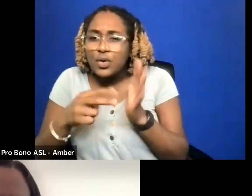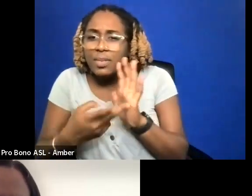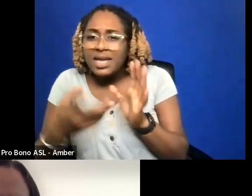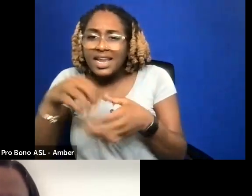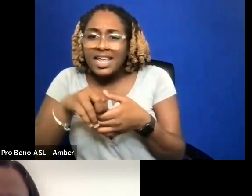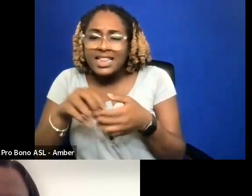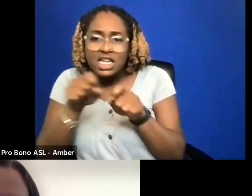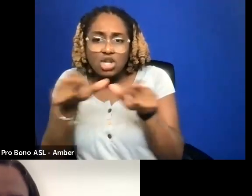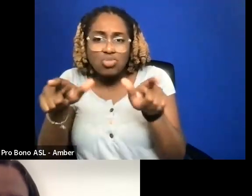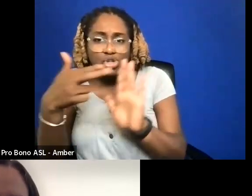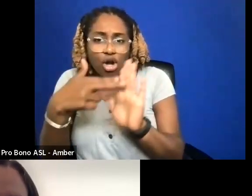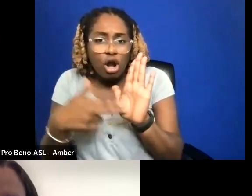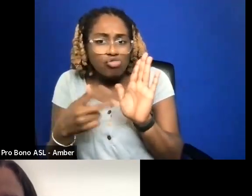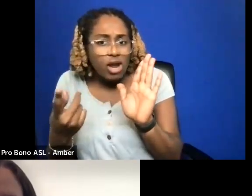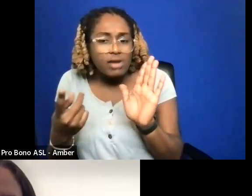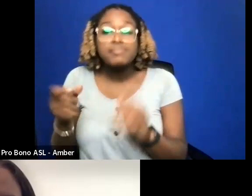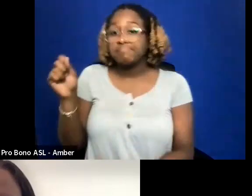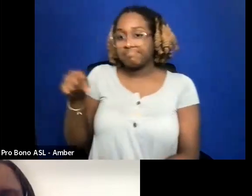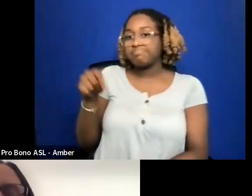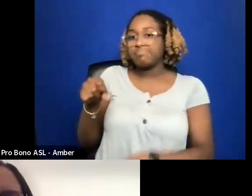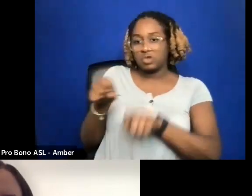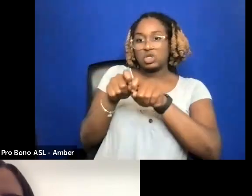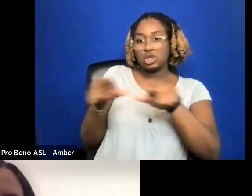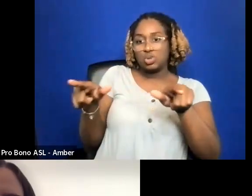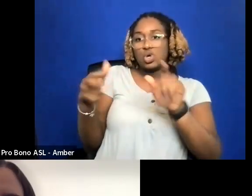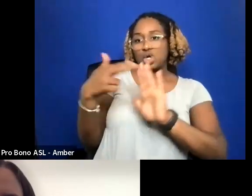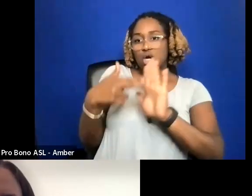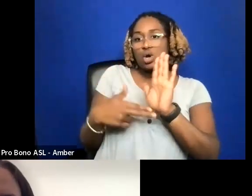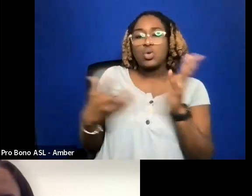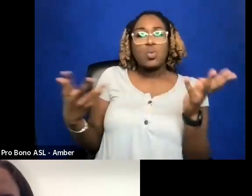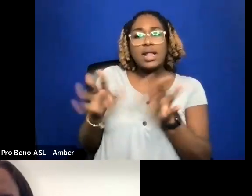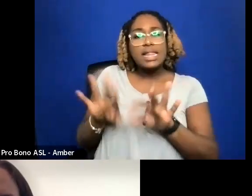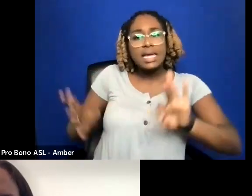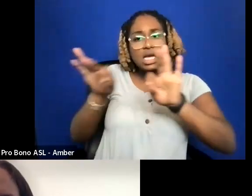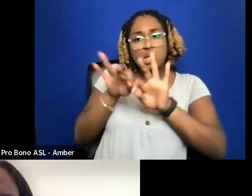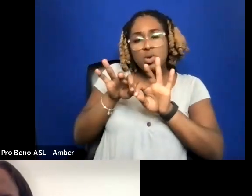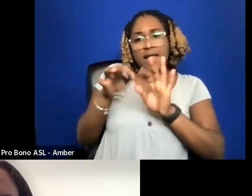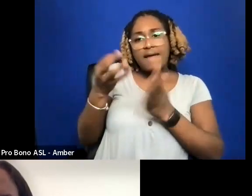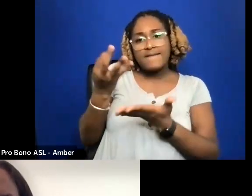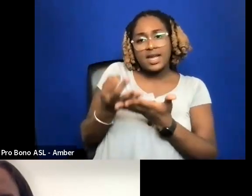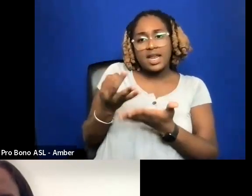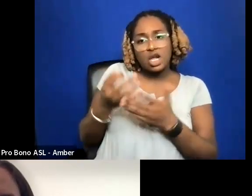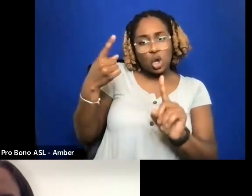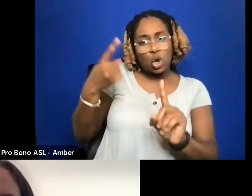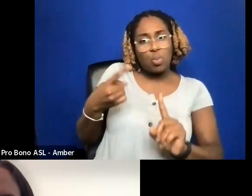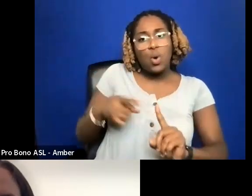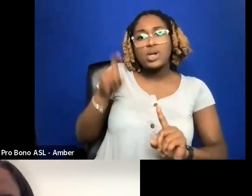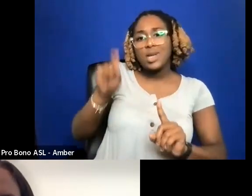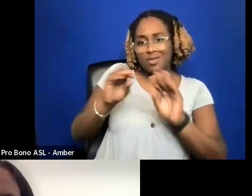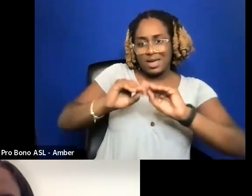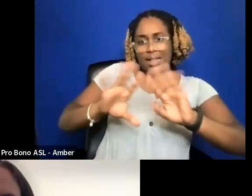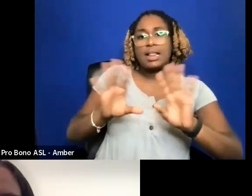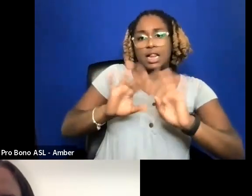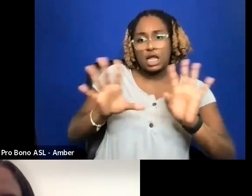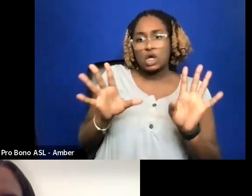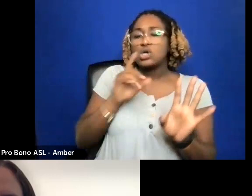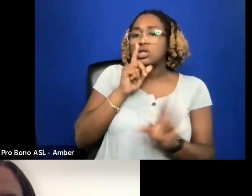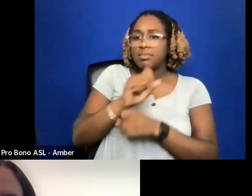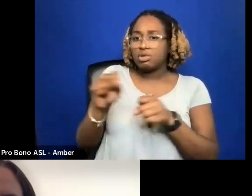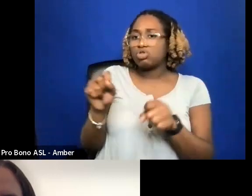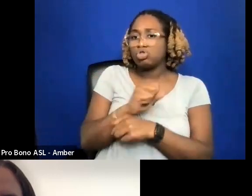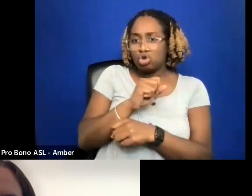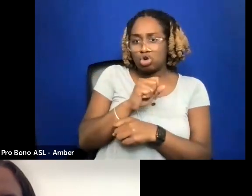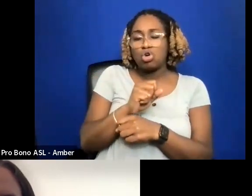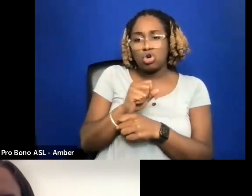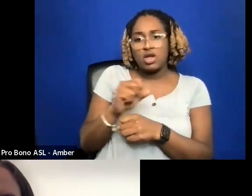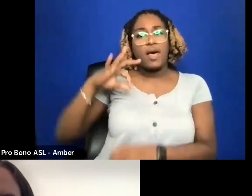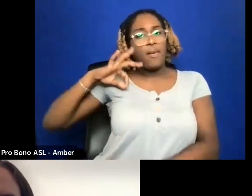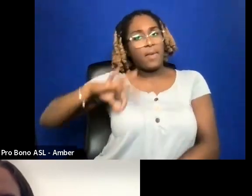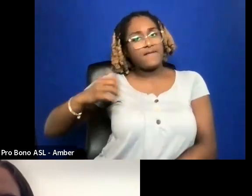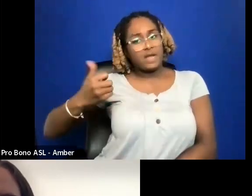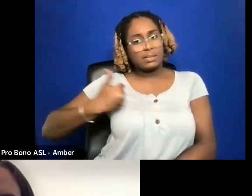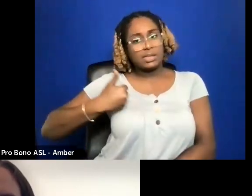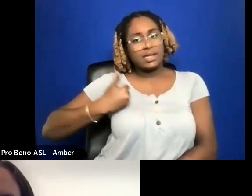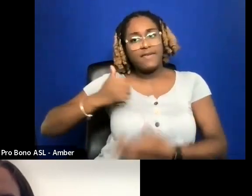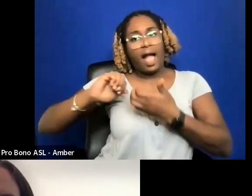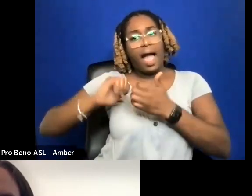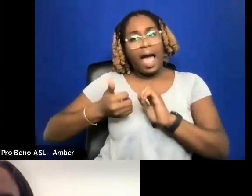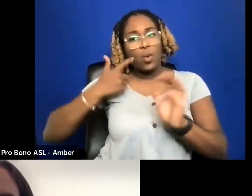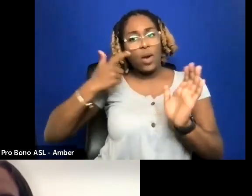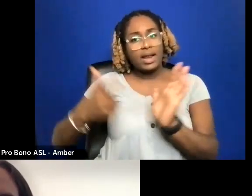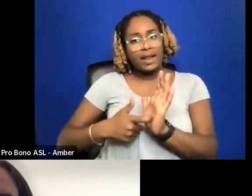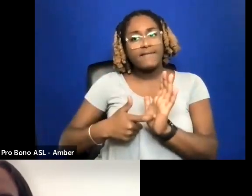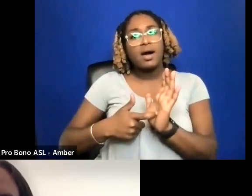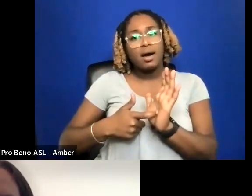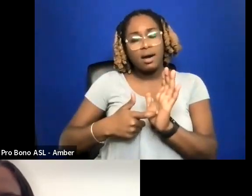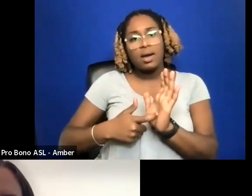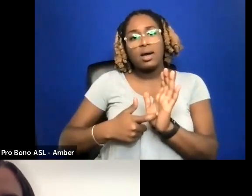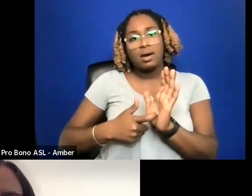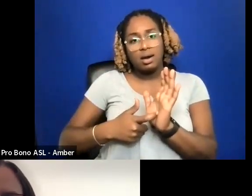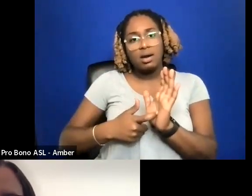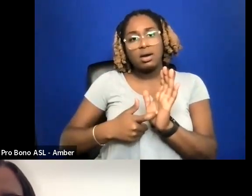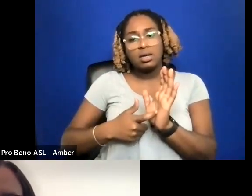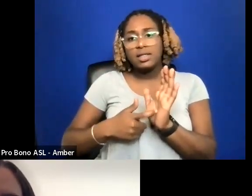YES, WHAT ARE THE KEY FINANCIAL POINTS YOU HAVE TO BE CLEAR ABOUT AND HAVE TO MAKE SURE HOW TO